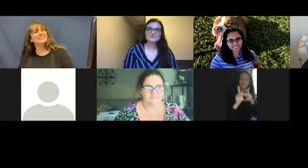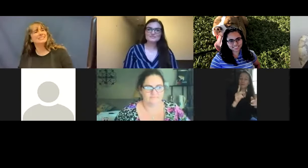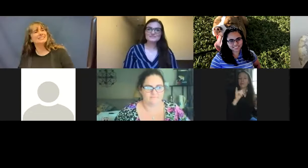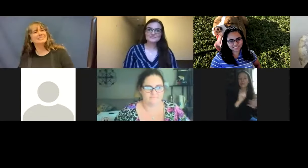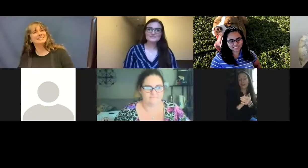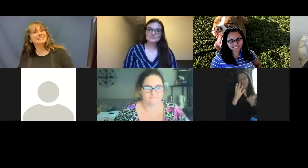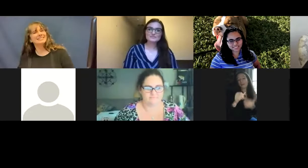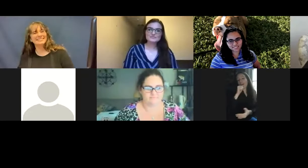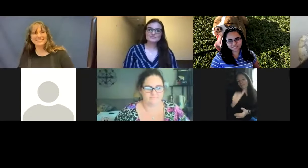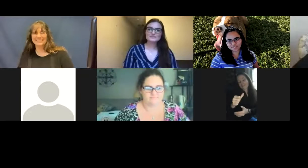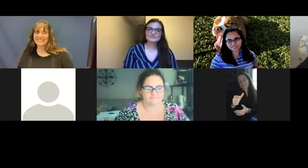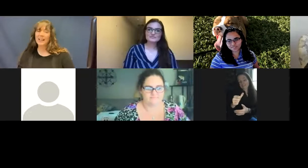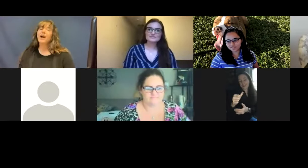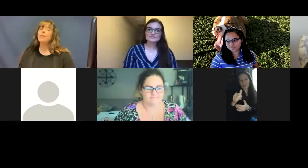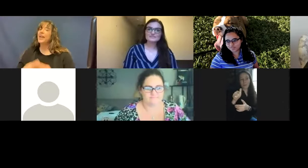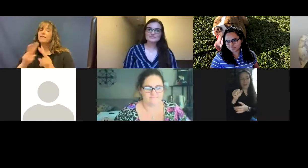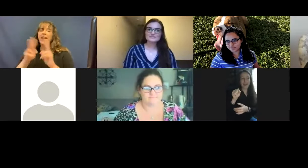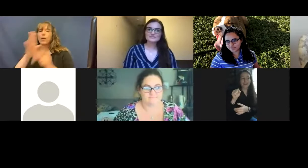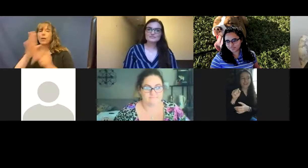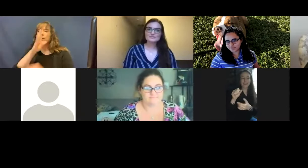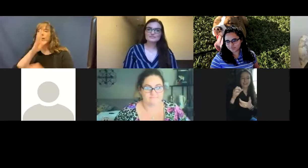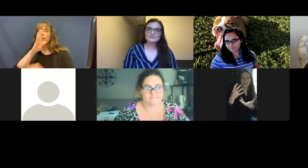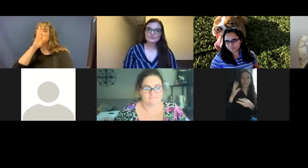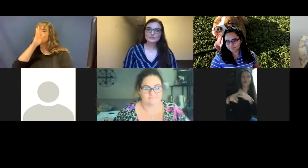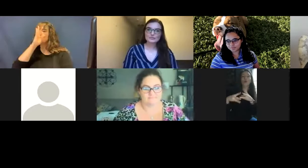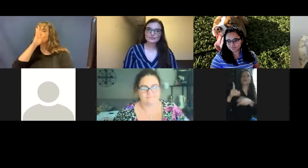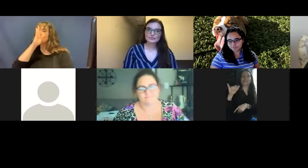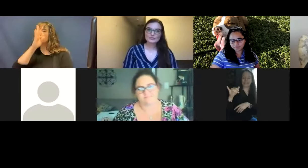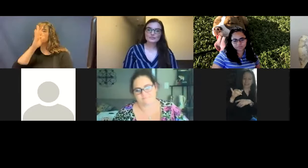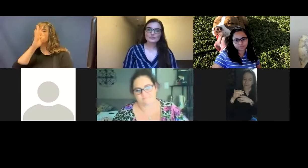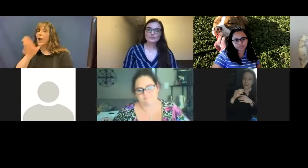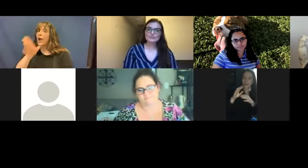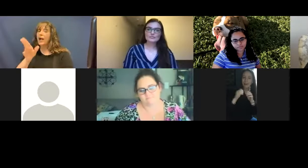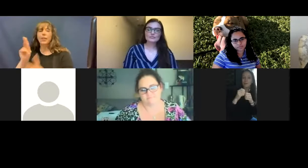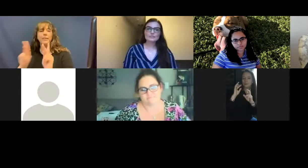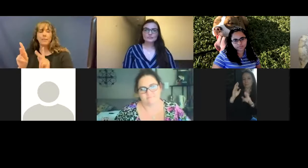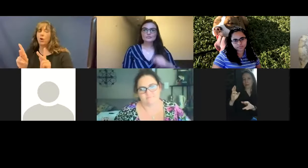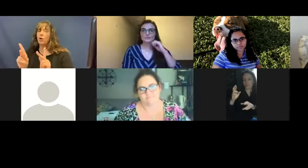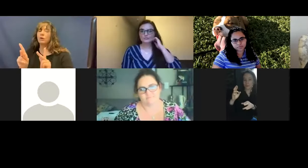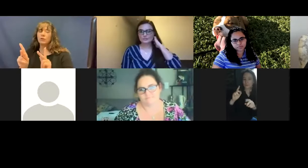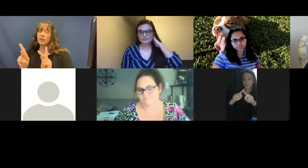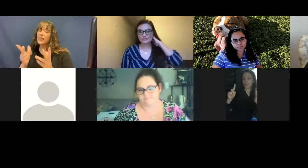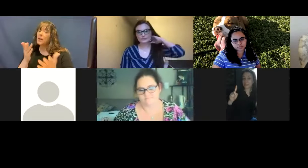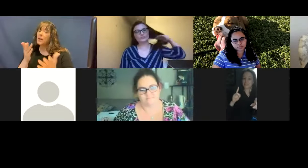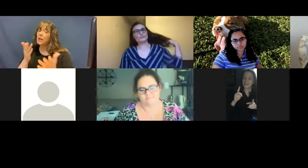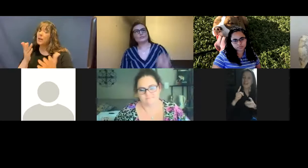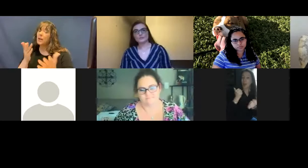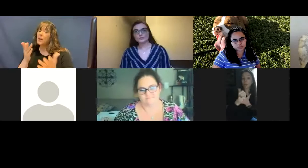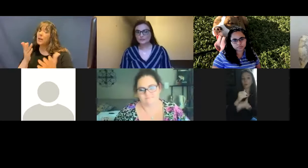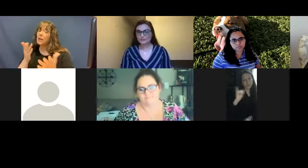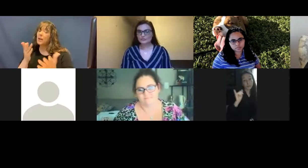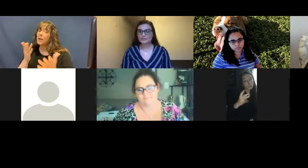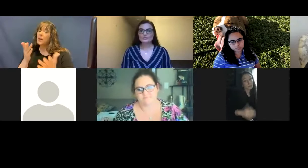people that maybe aren't as worldly on how to be respectful to differences helps, too.